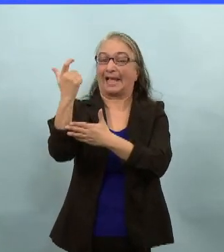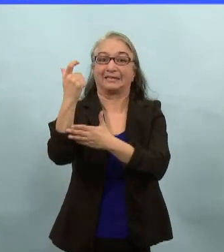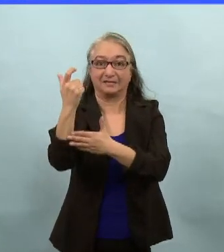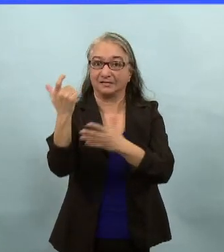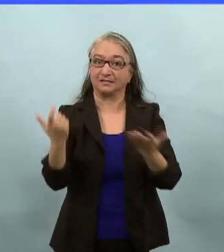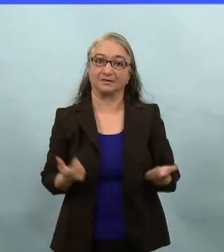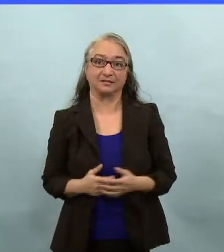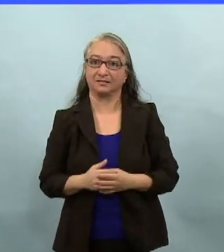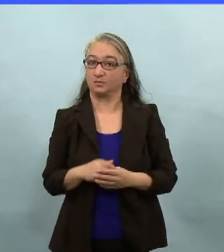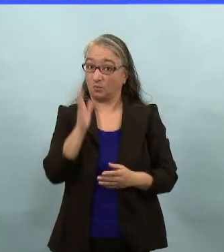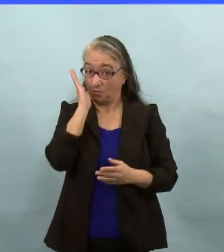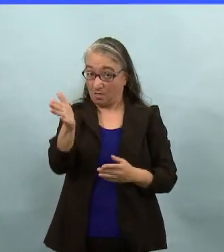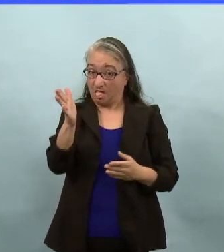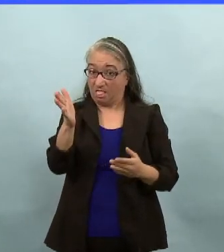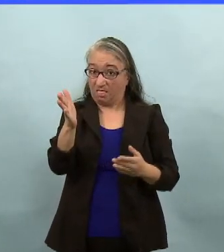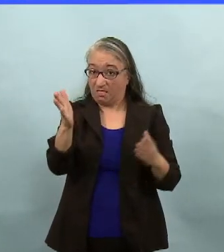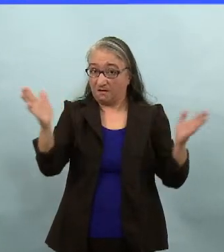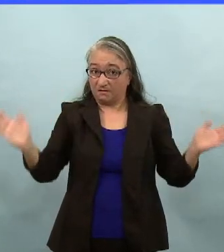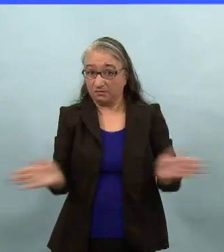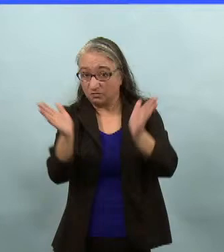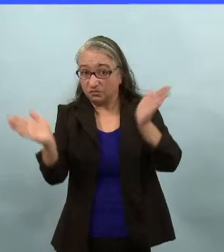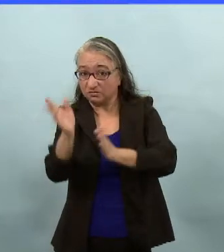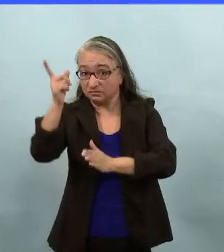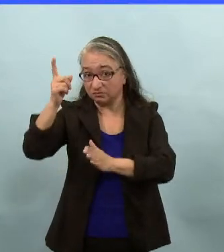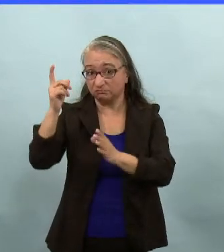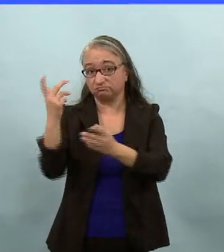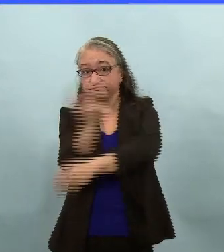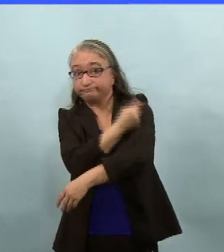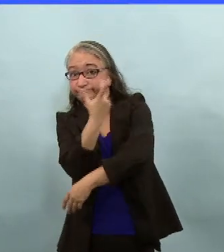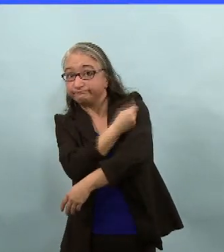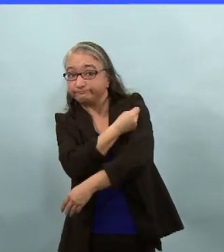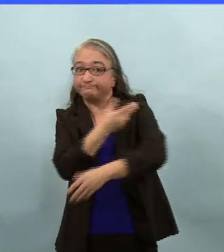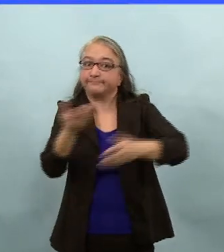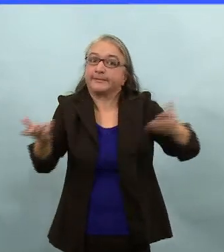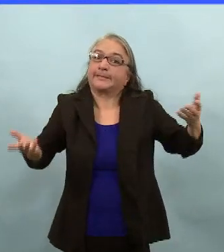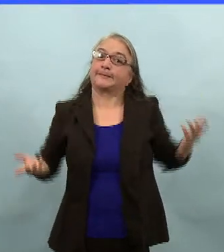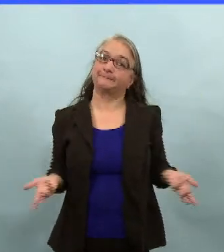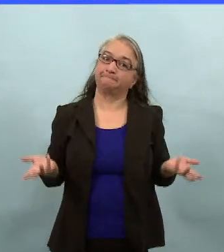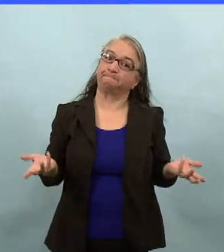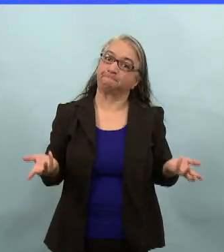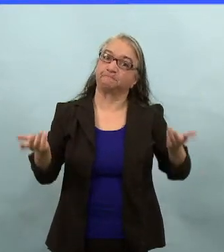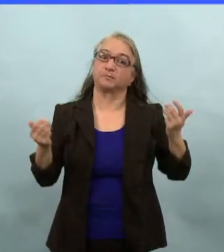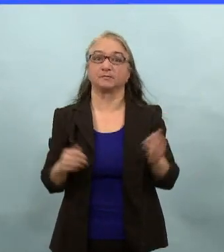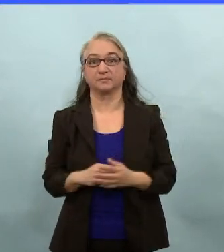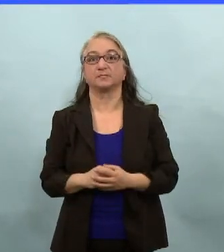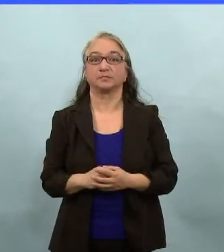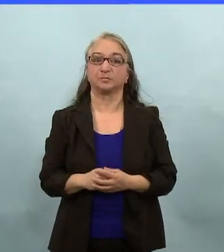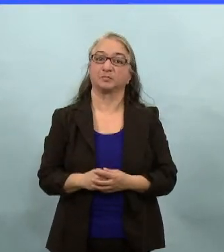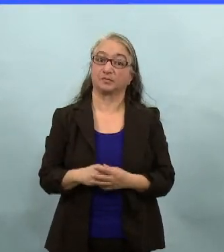vaccinated we do know that um there are some you know negative reinforcement tactics that